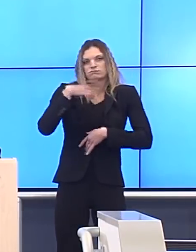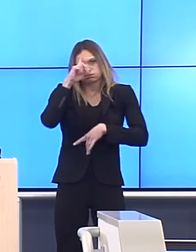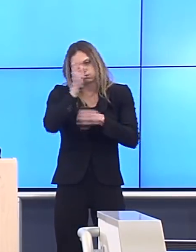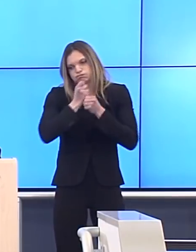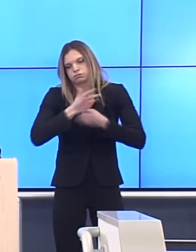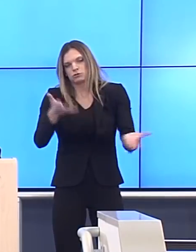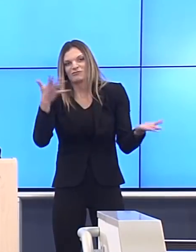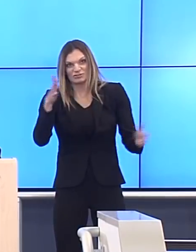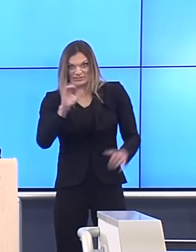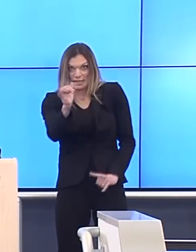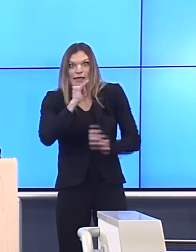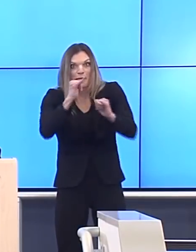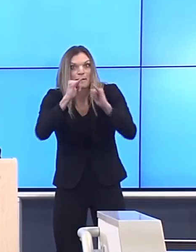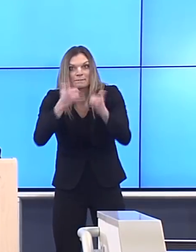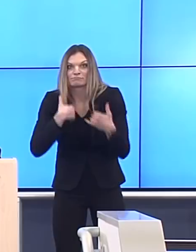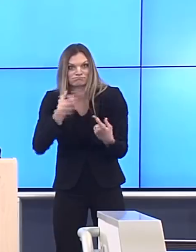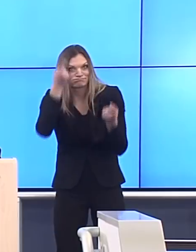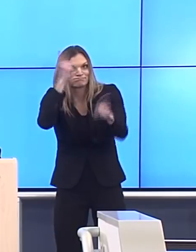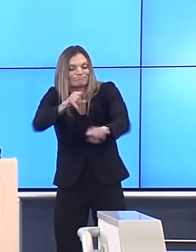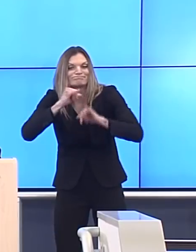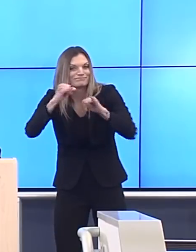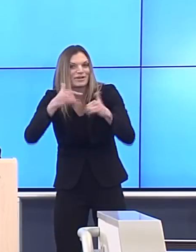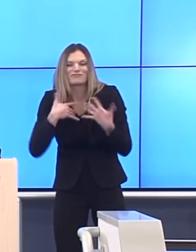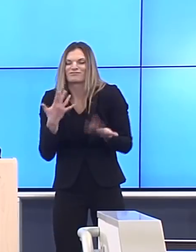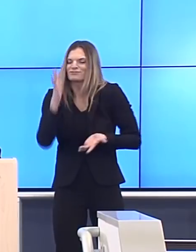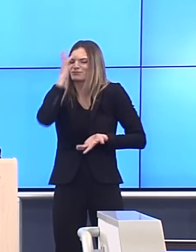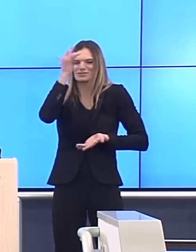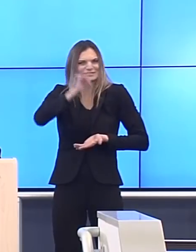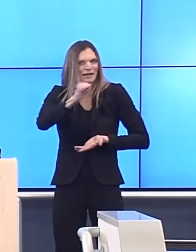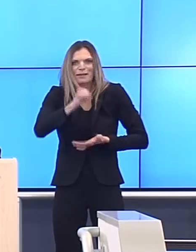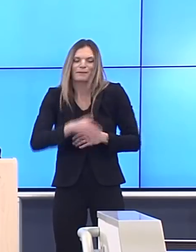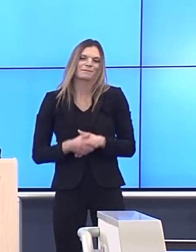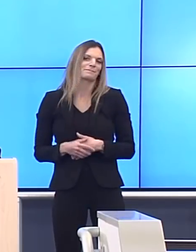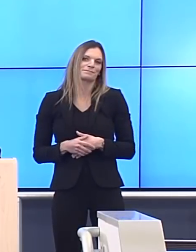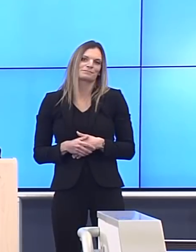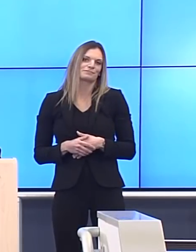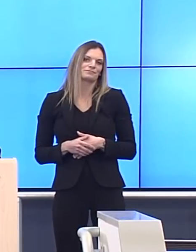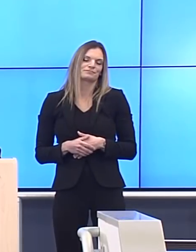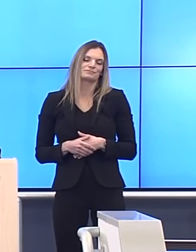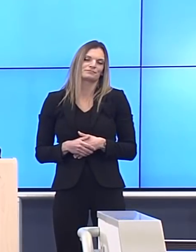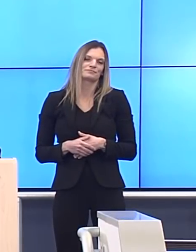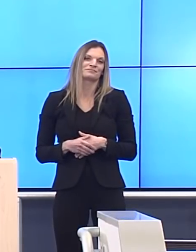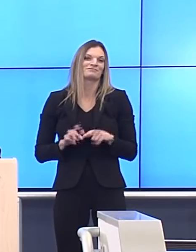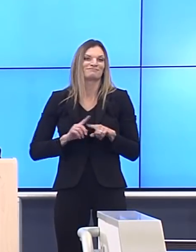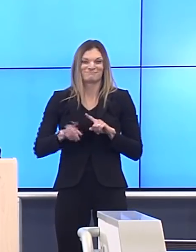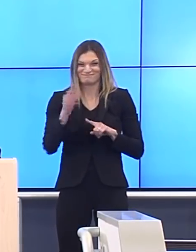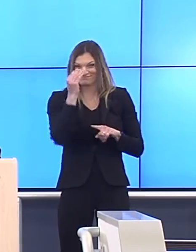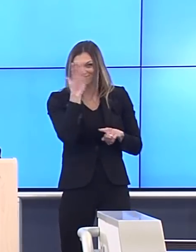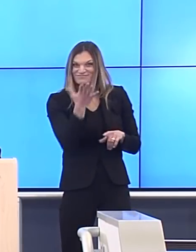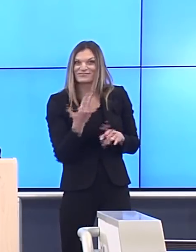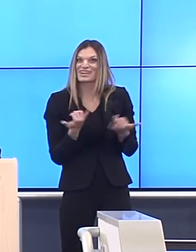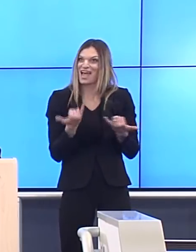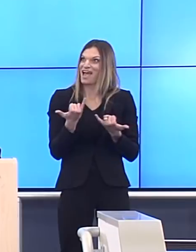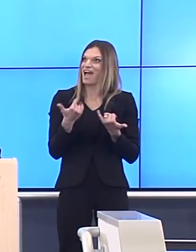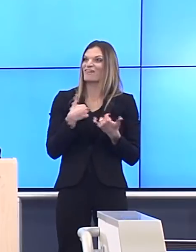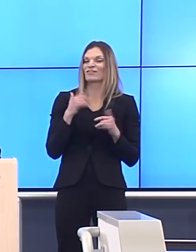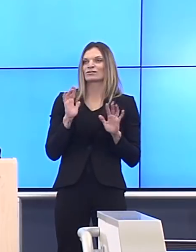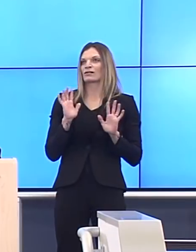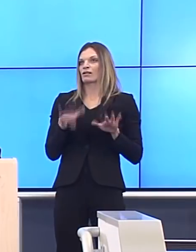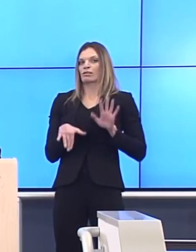TOGETHER. I KNOW A LOT OF US VIRUS. EVERY SINGLE ONE OF US.